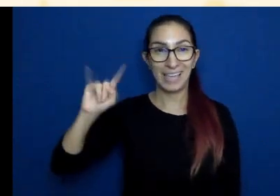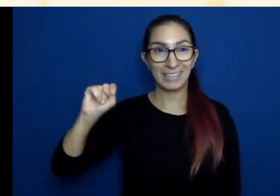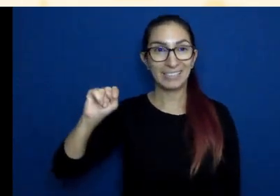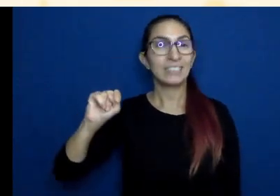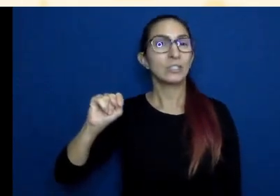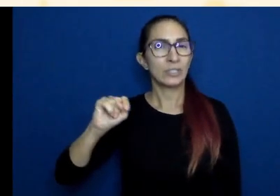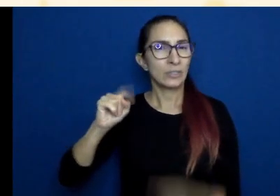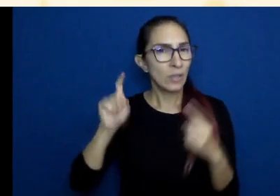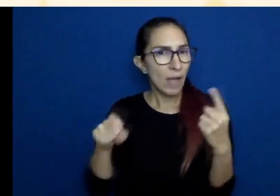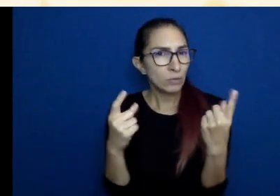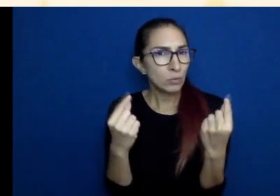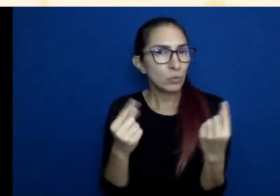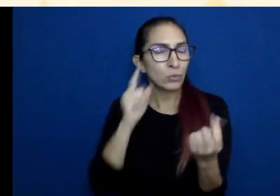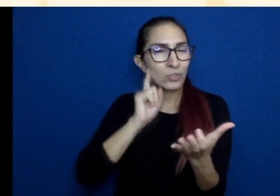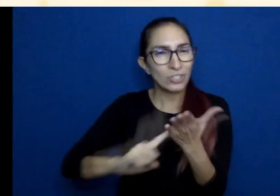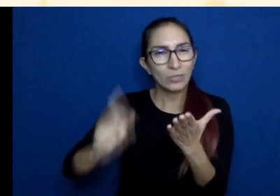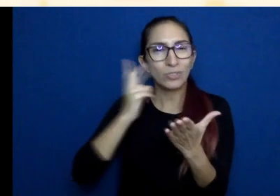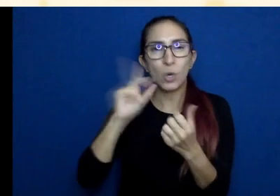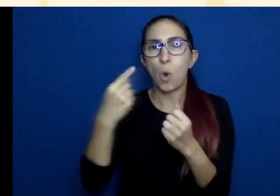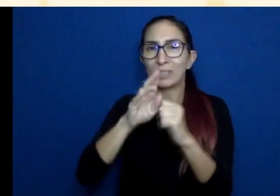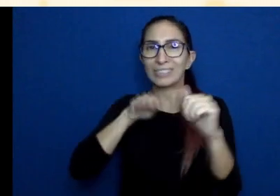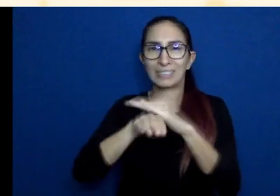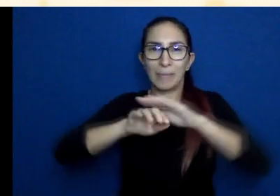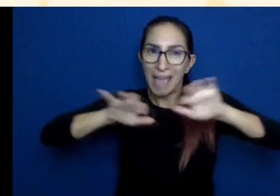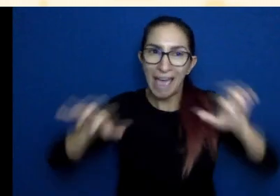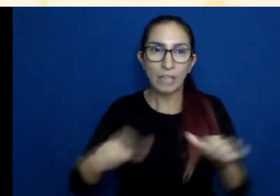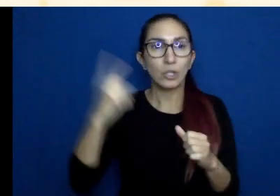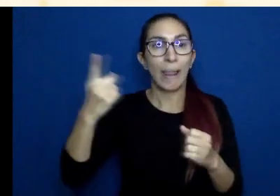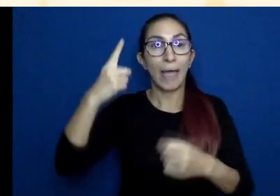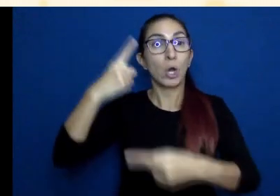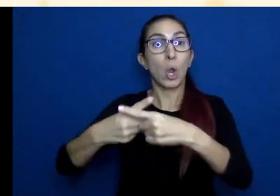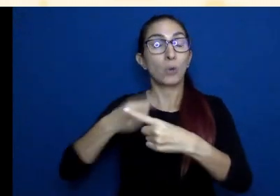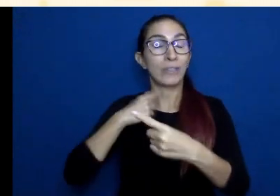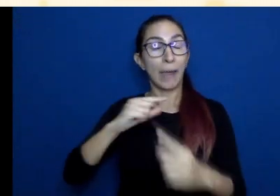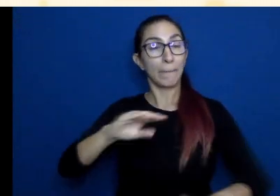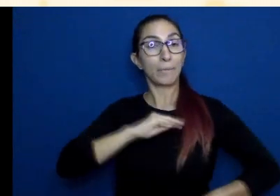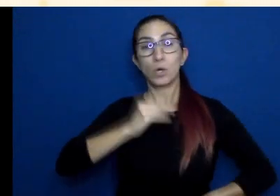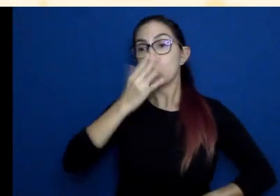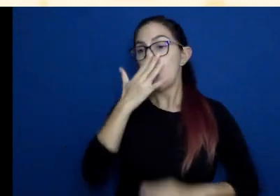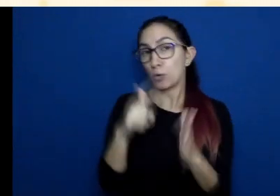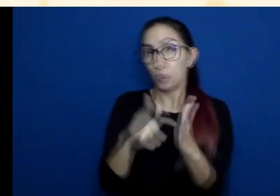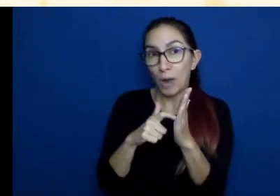So we're going to go through these now. So the exit trap, in short, there is always an accessible, actionable item, e.g.